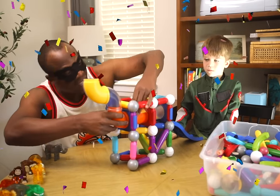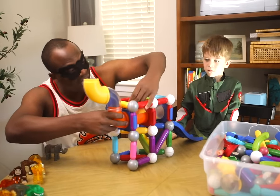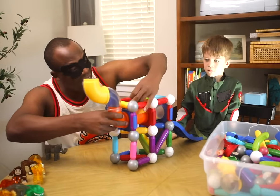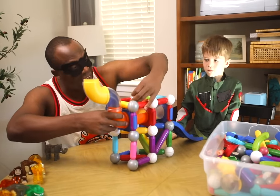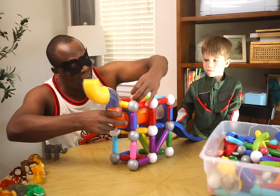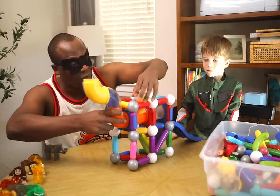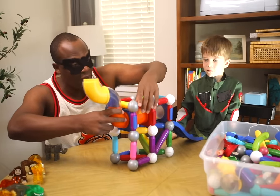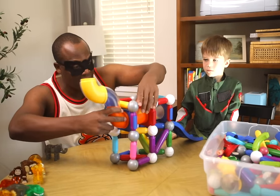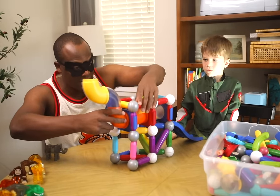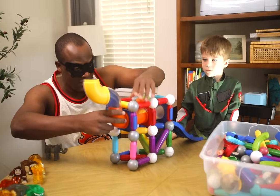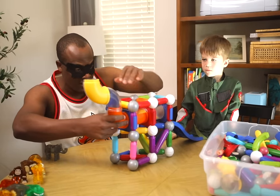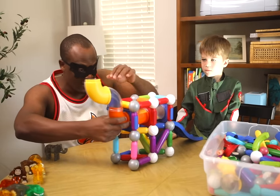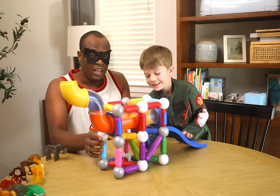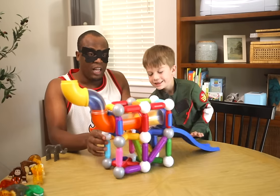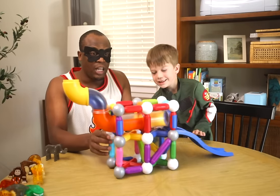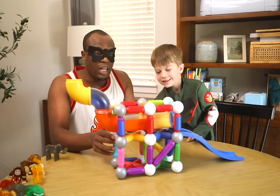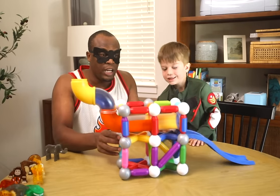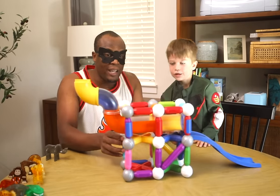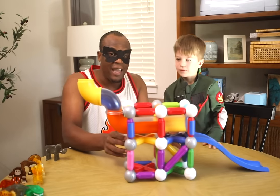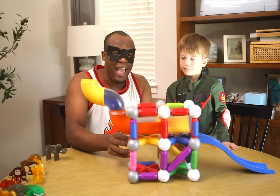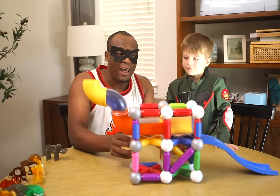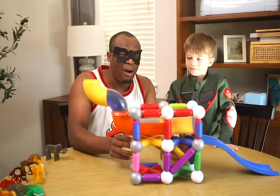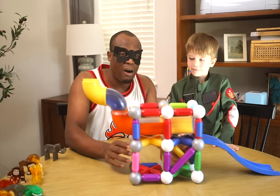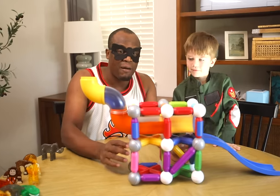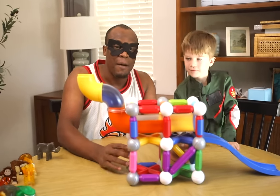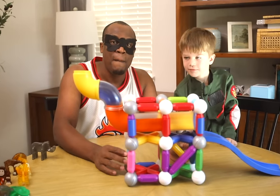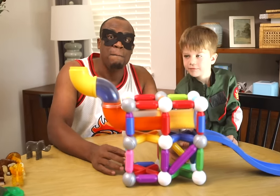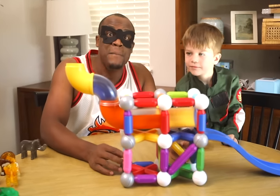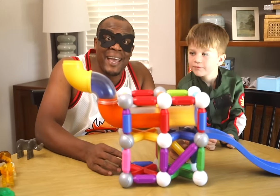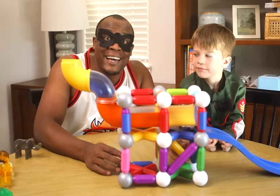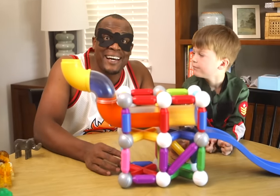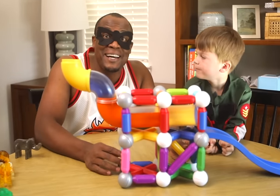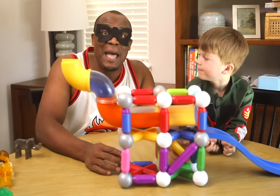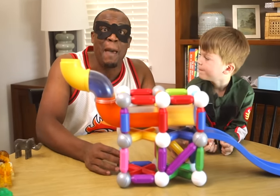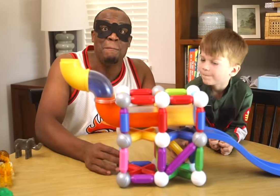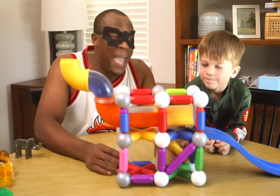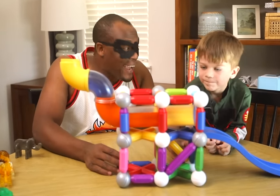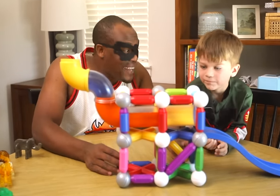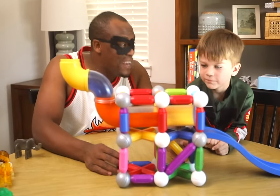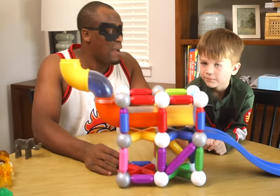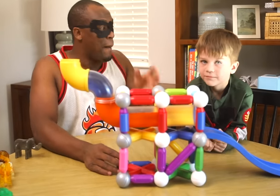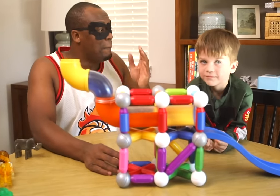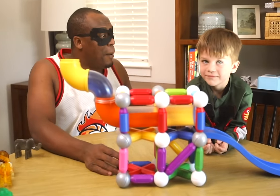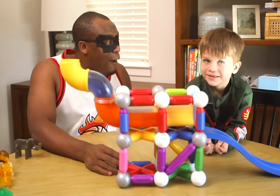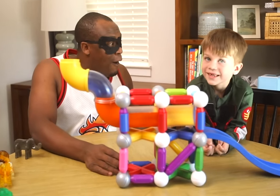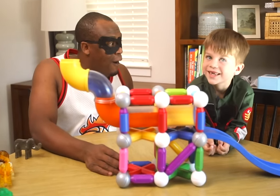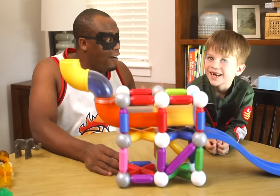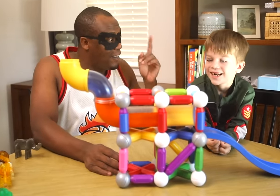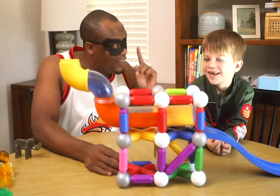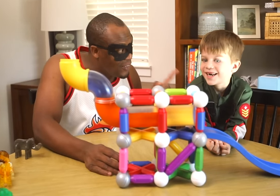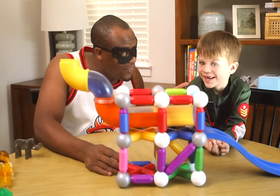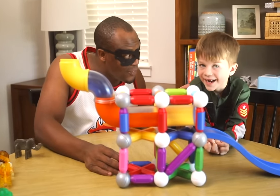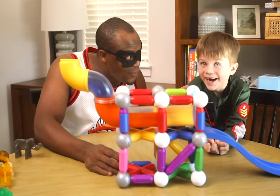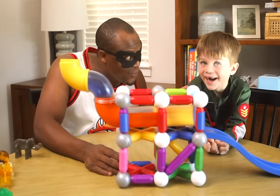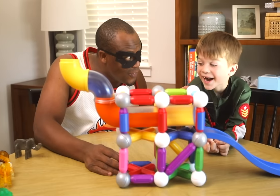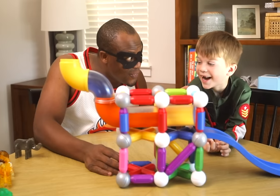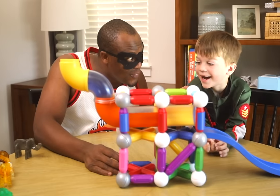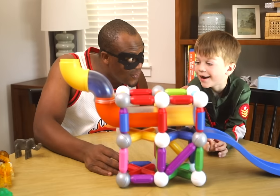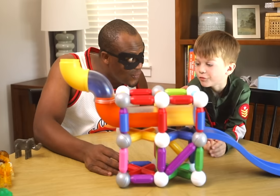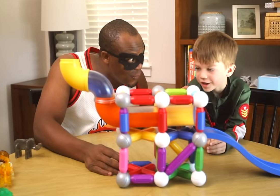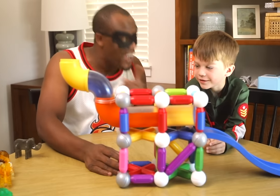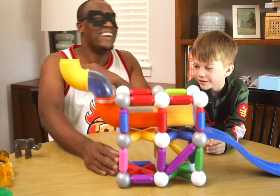And, Wes, look at our mega magnet Ball run.